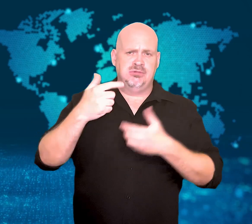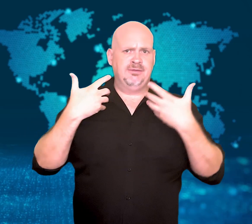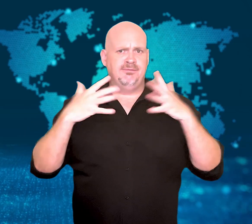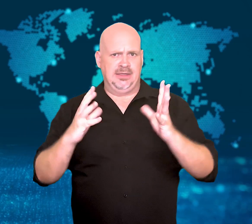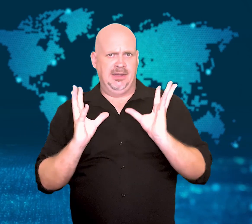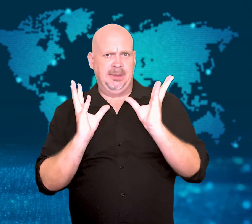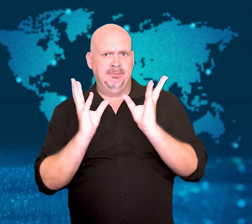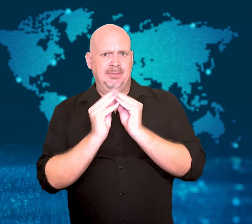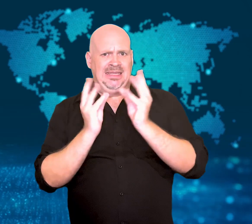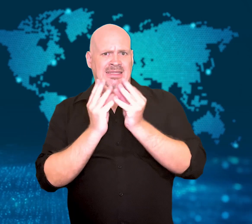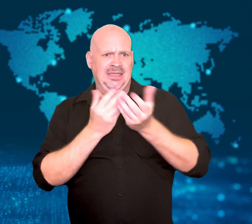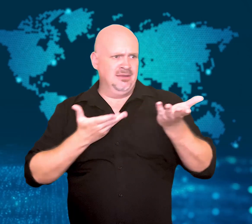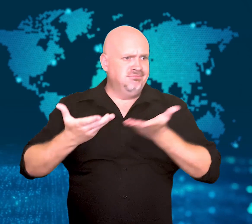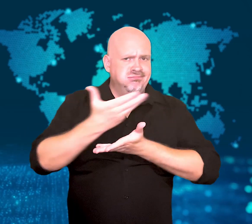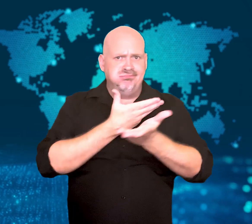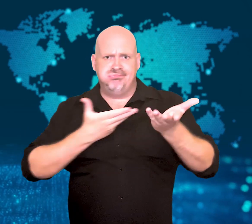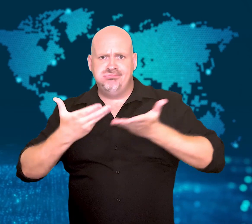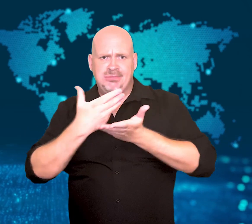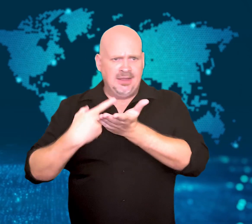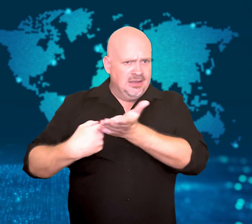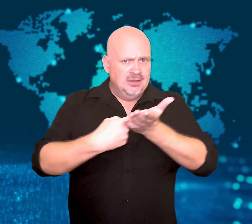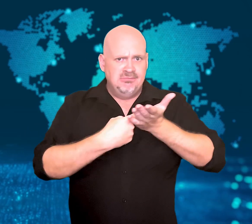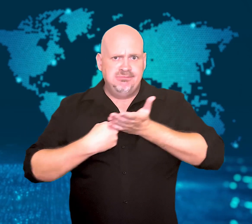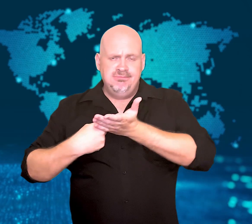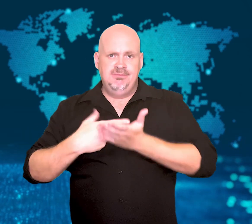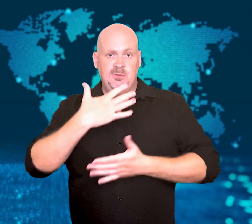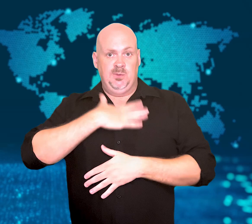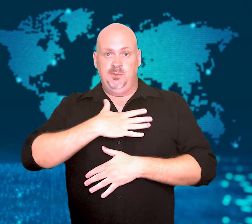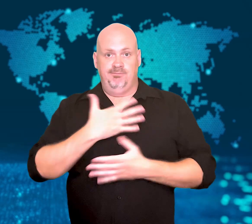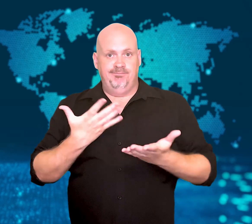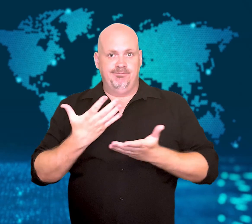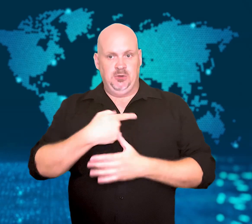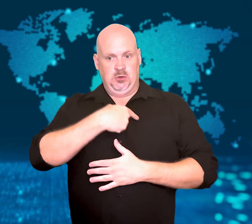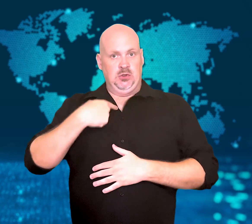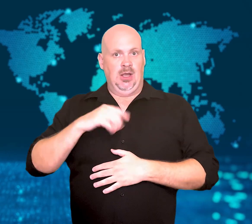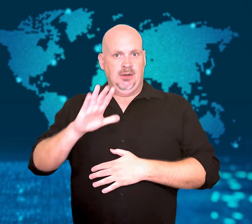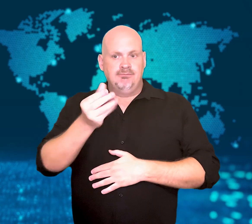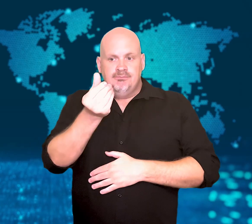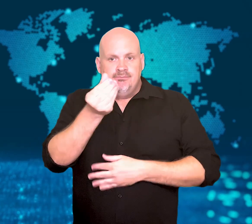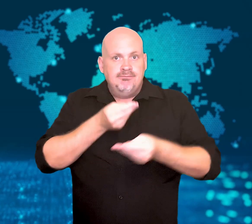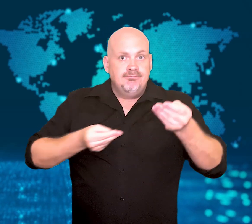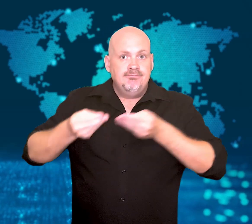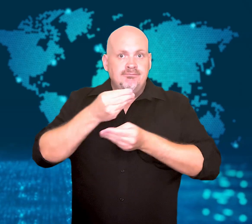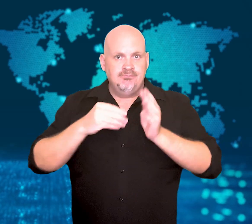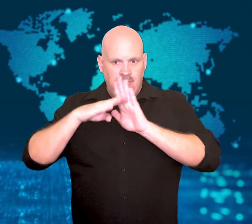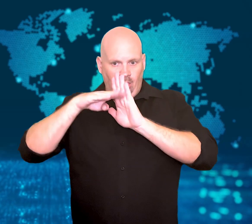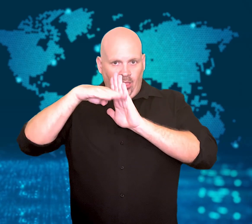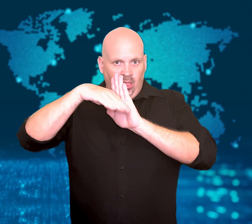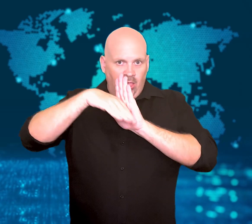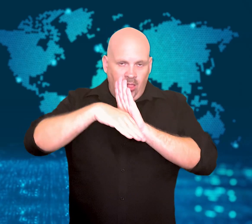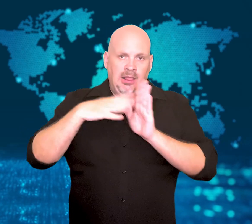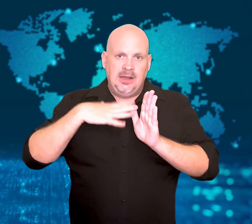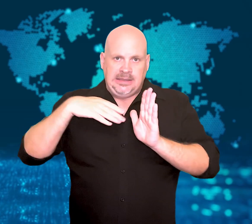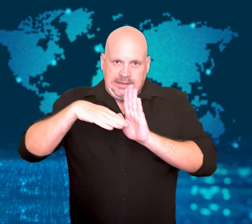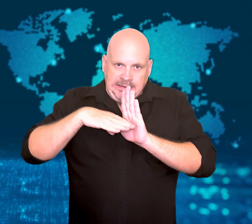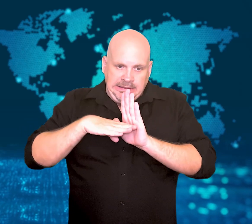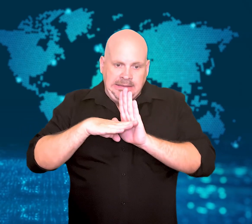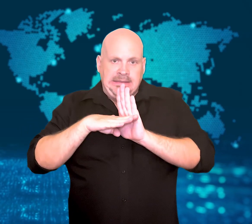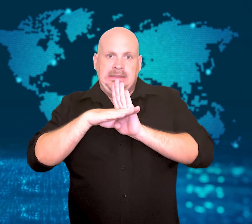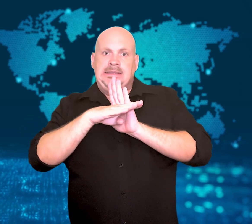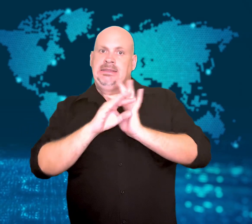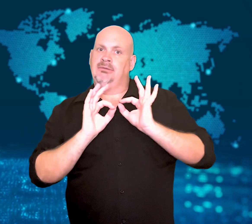in an effort to rescue the country's economy.